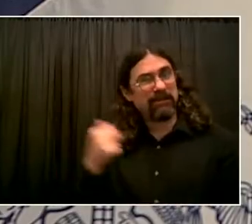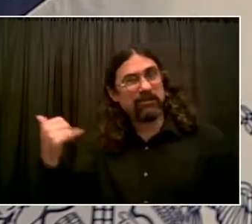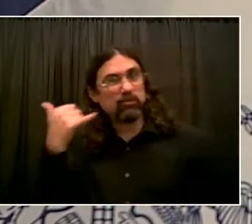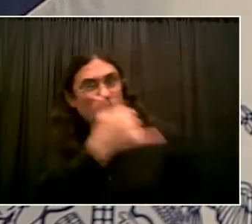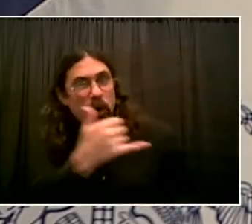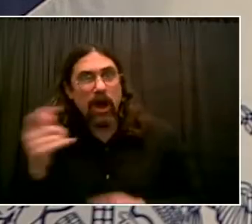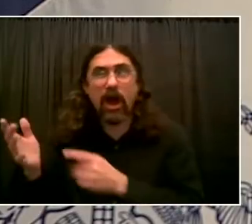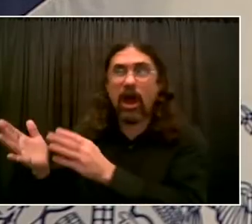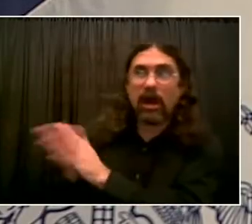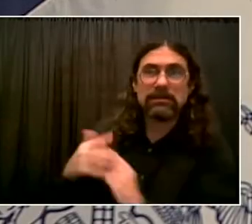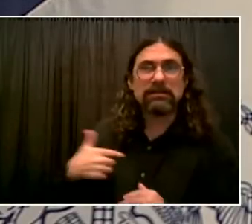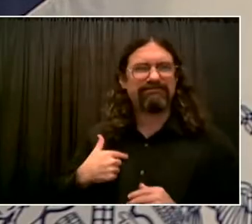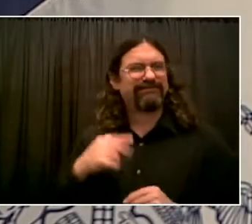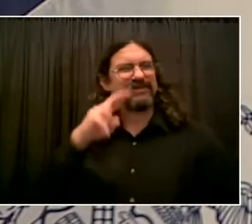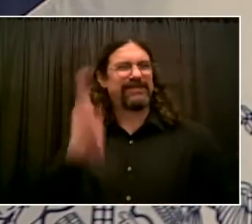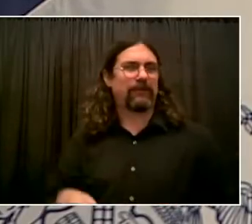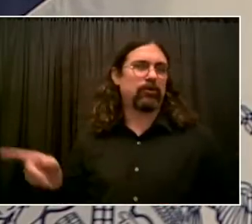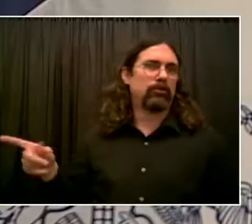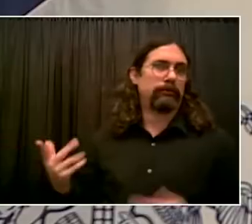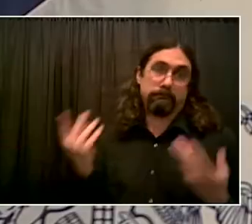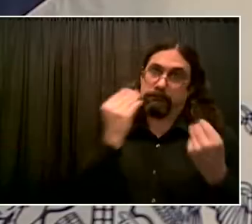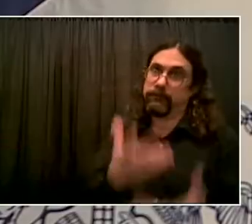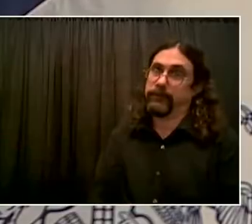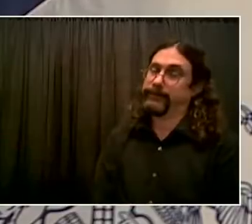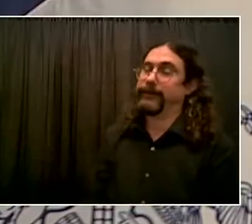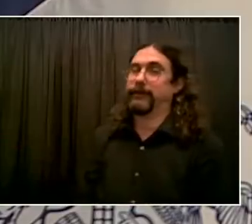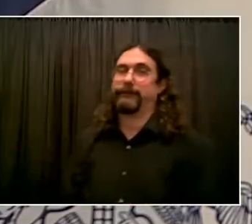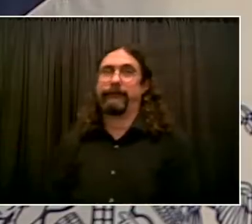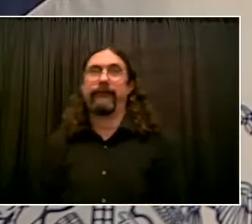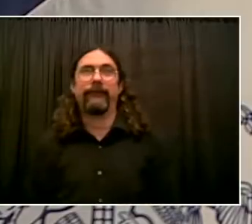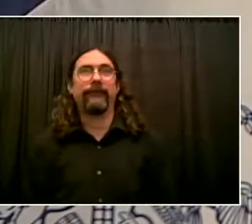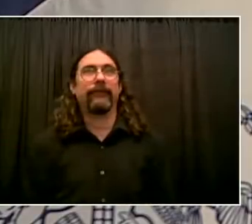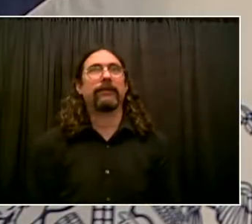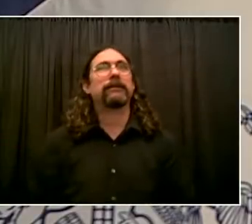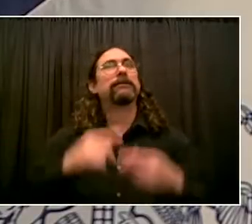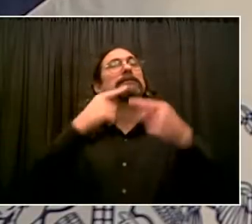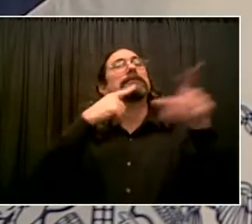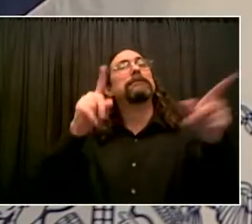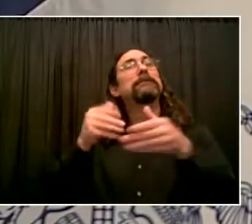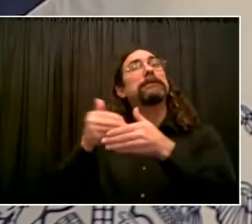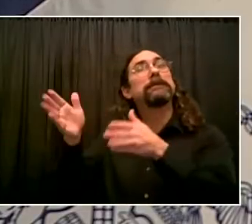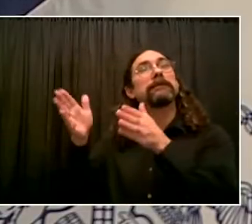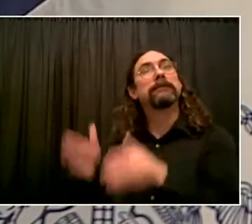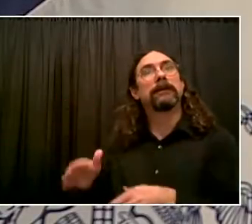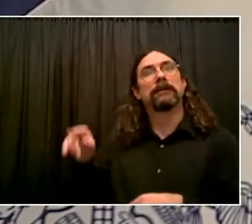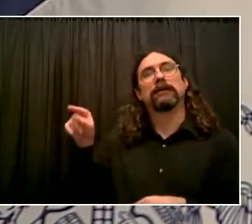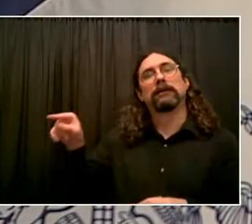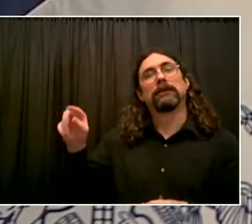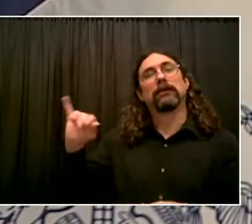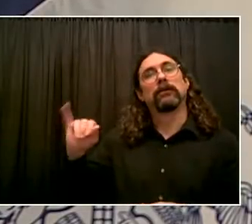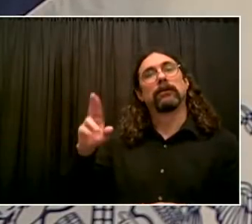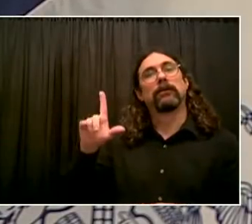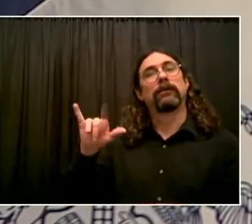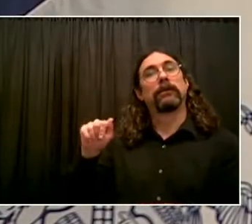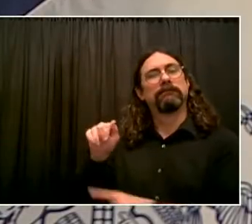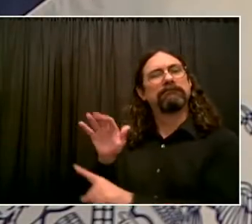BUT THEY NEVER MAKE THE CALL. WE HAVE TIME FOR TWO MORE QUESTIONS TODAY. THE NEXT QUESTION GOES TO JULIA